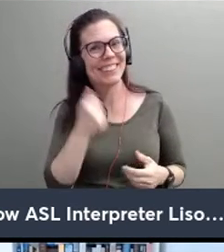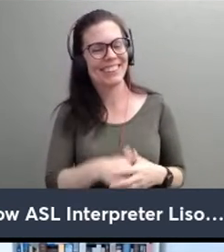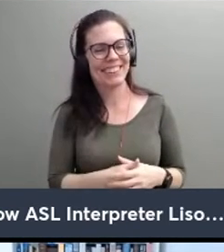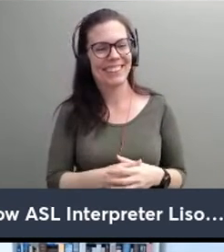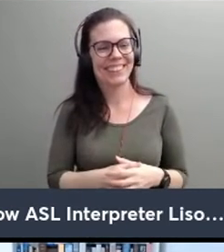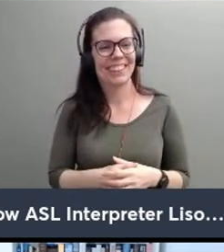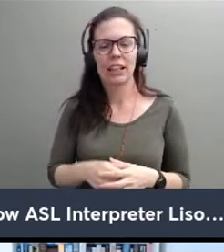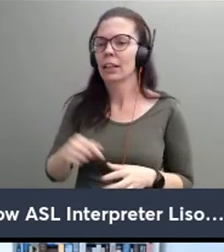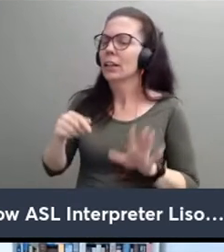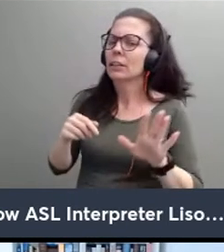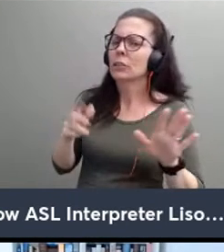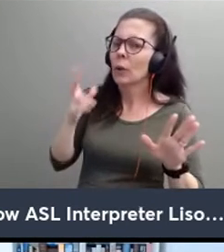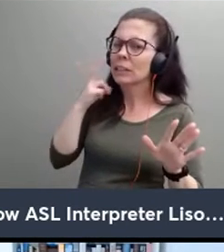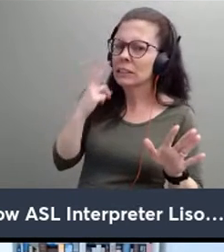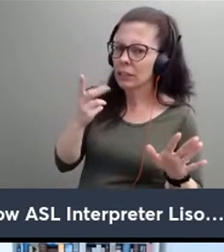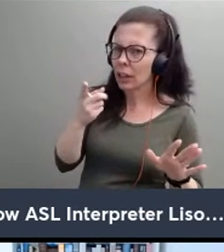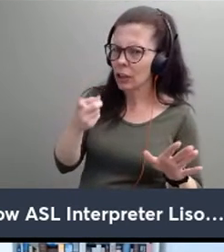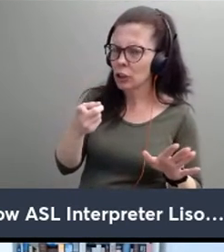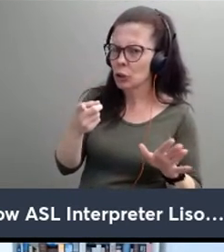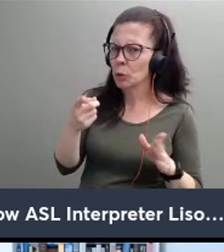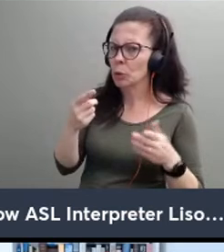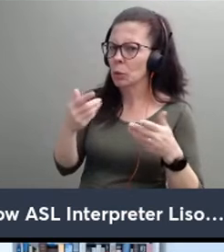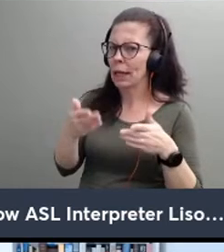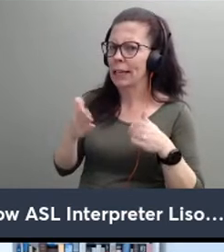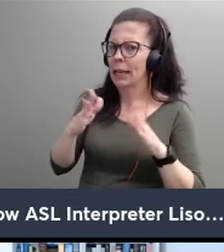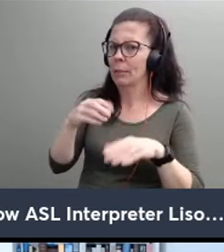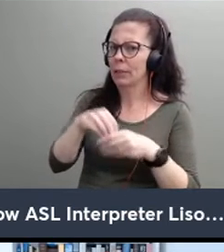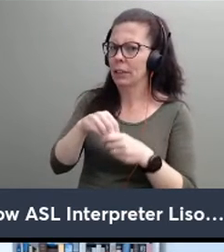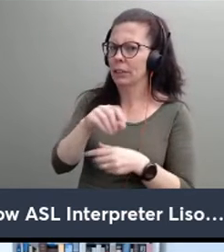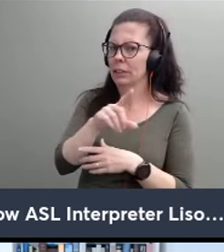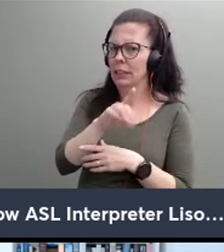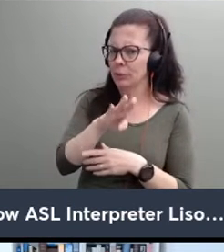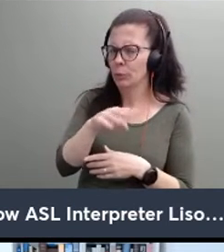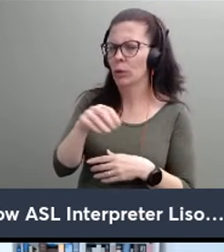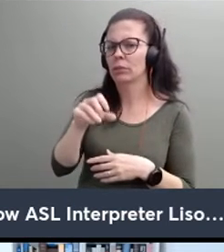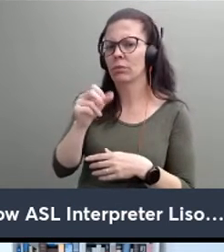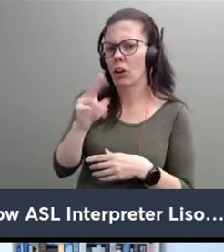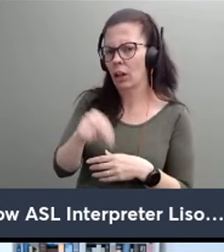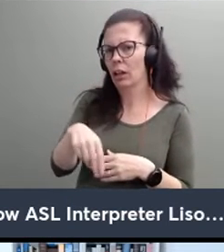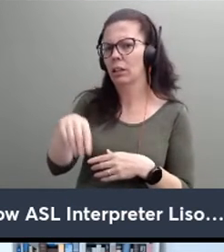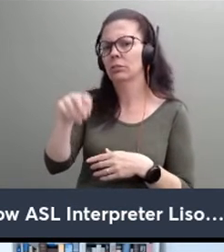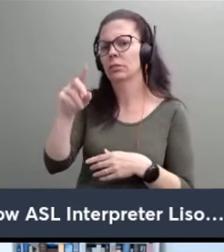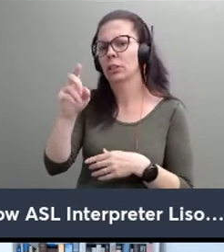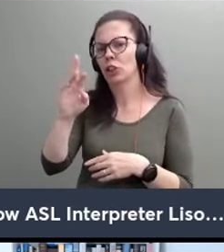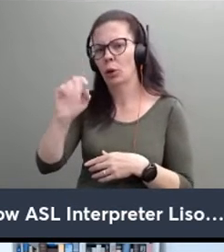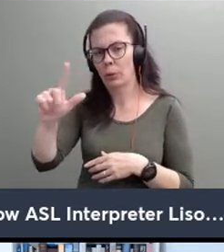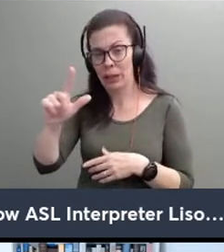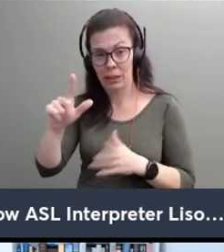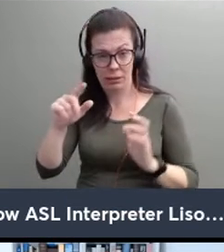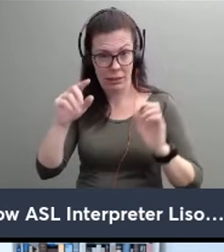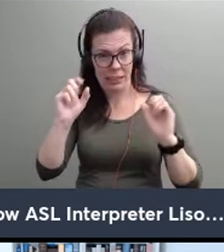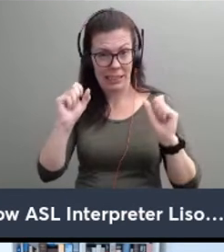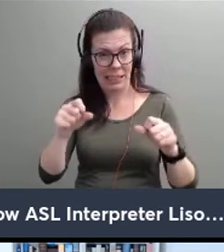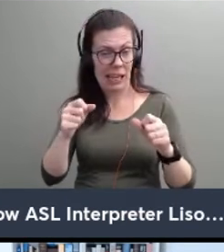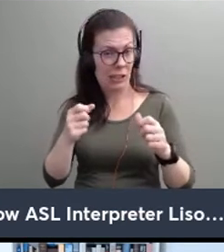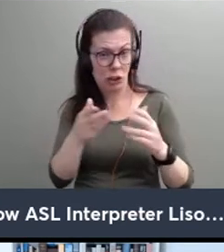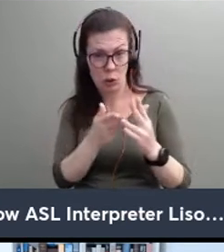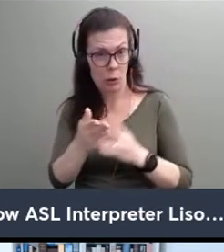So, I saw that you enabled this in a dashboard, and you're gonna turn it on, and get a URL. Can you orchestrate this through some kind of API also?